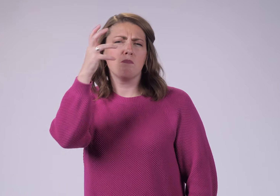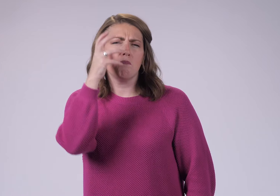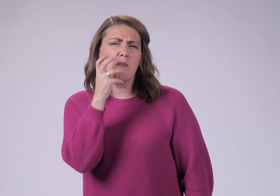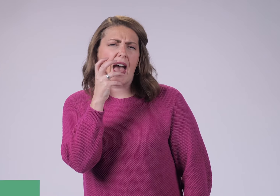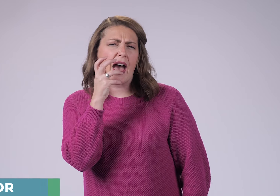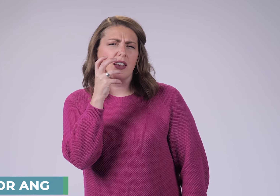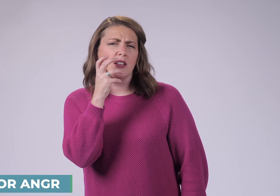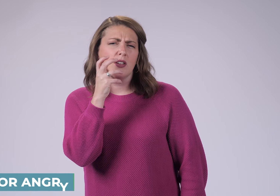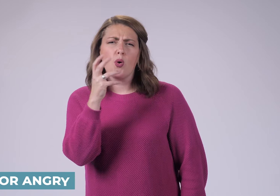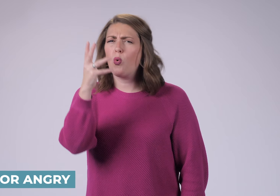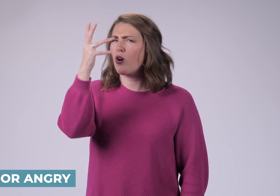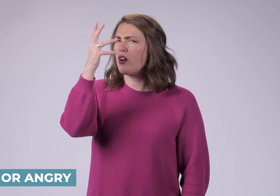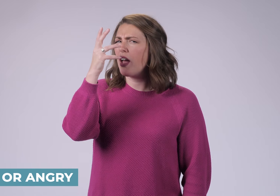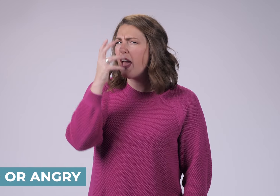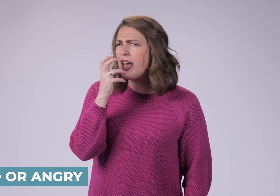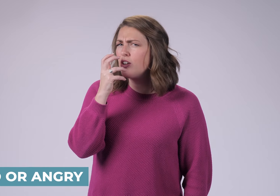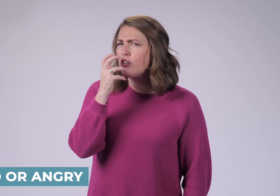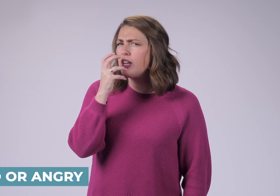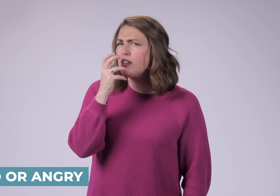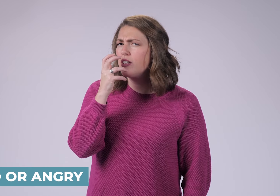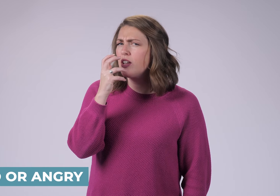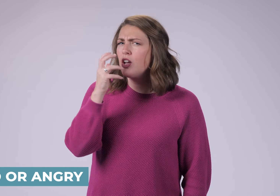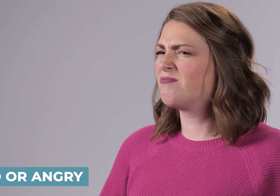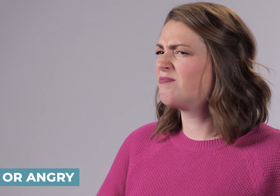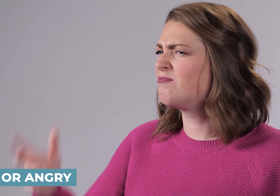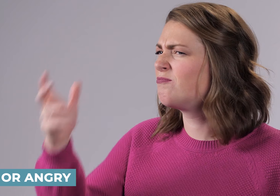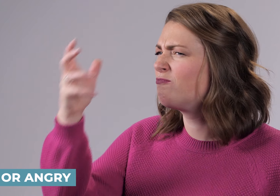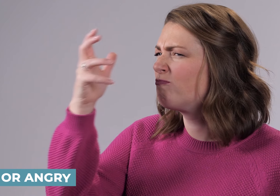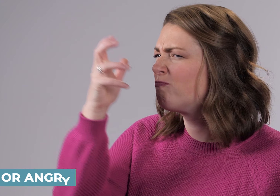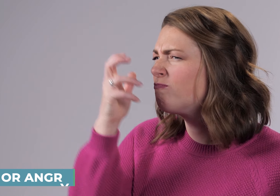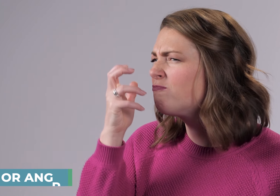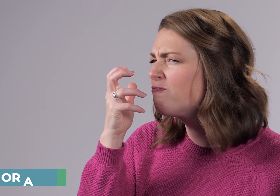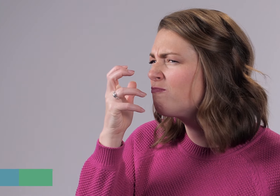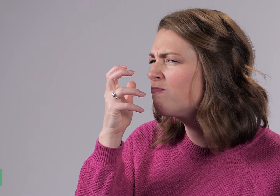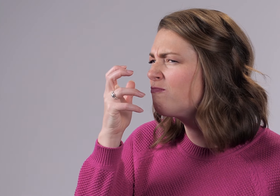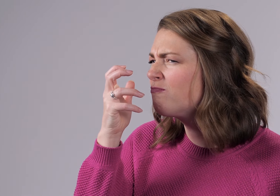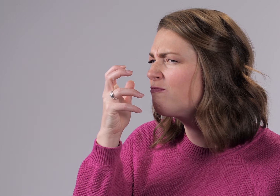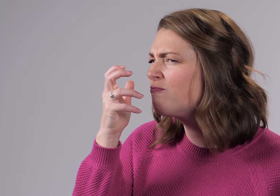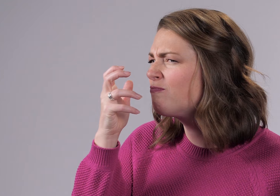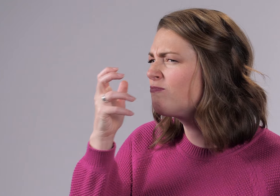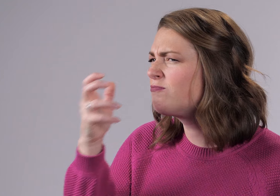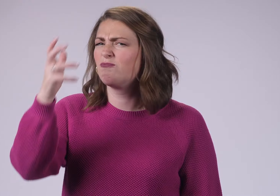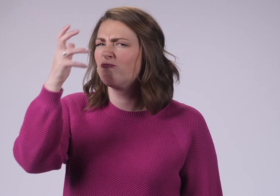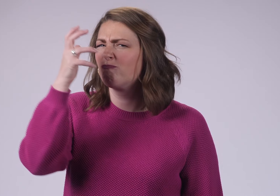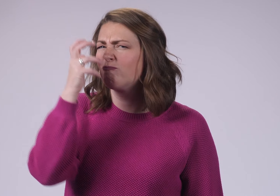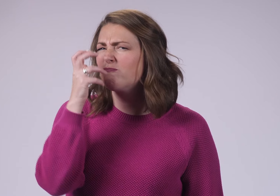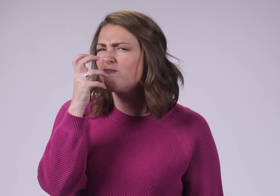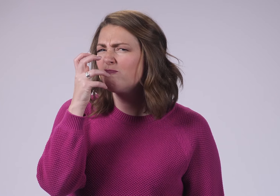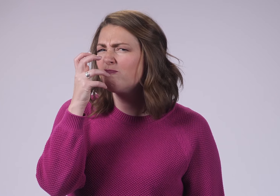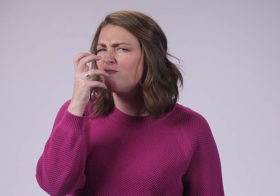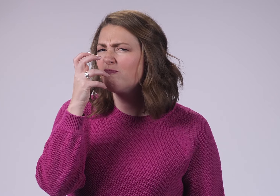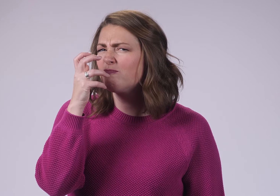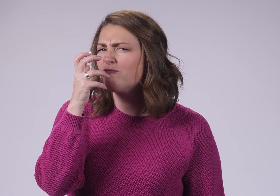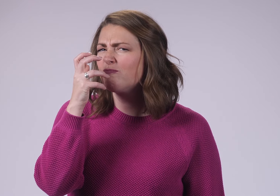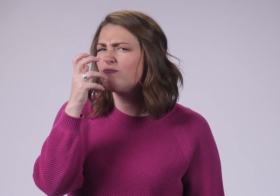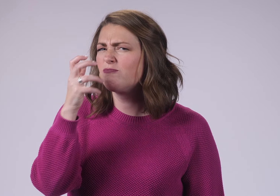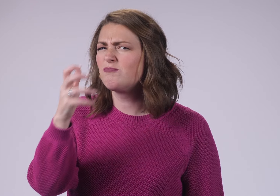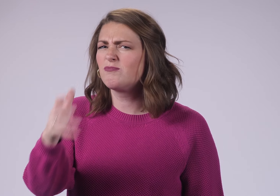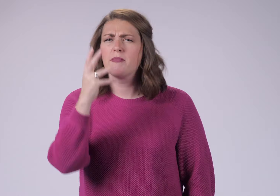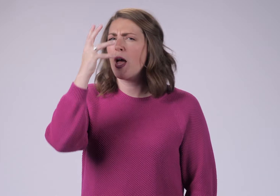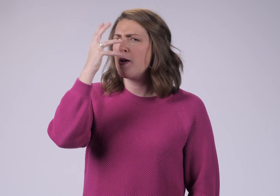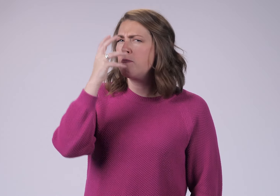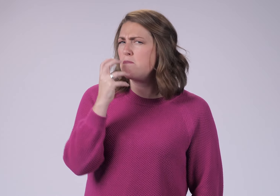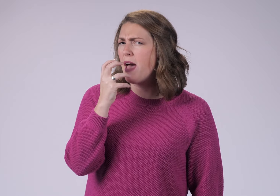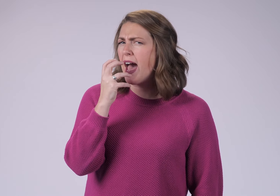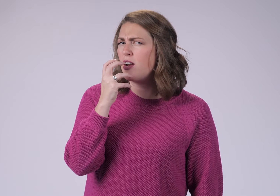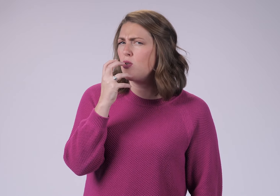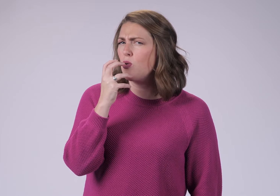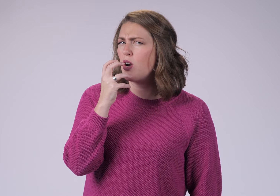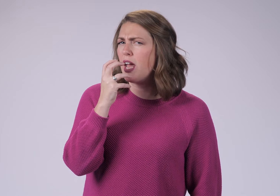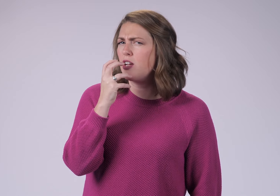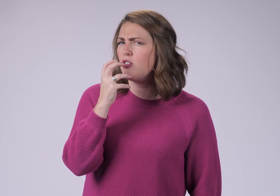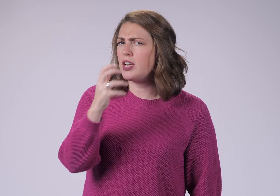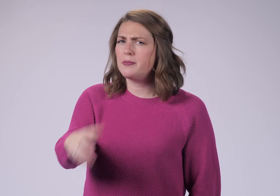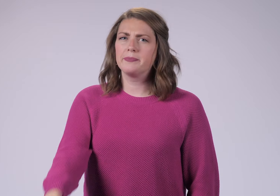'Mad or angry,' your hand in coming showing how your face is mad or angry, 'mad or angry.'